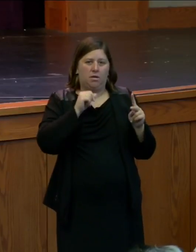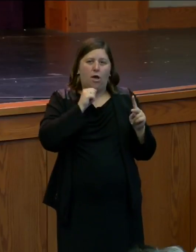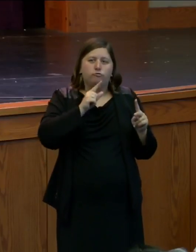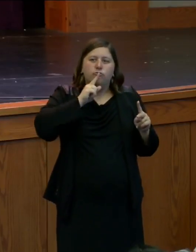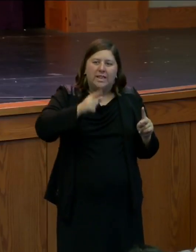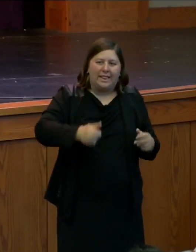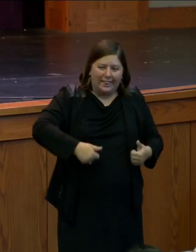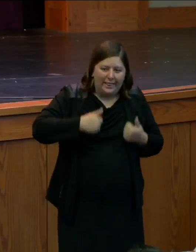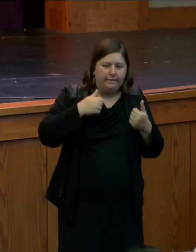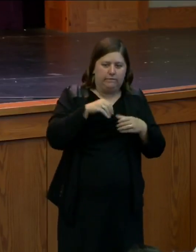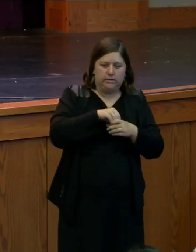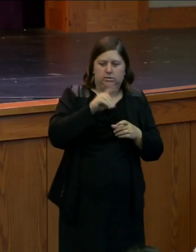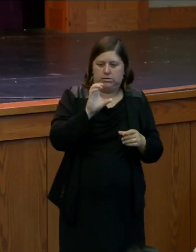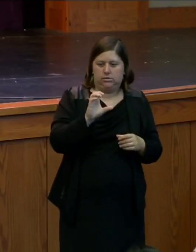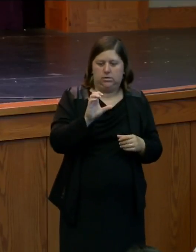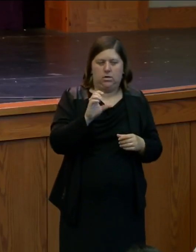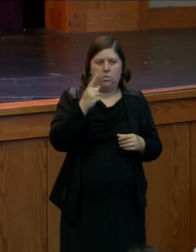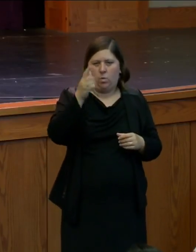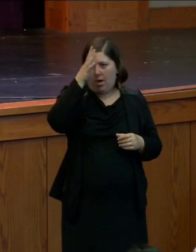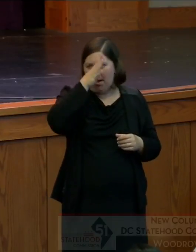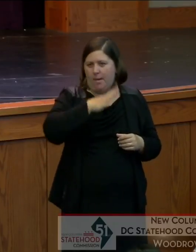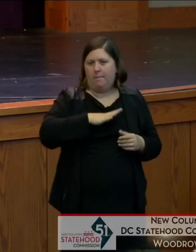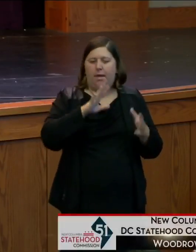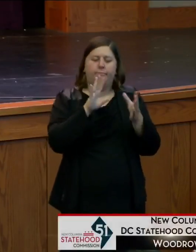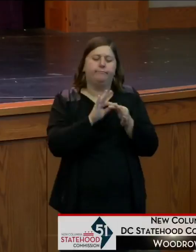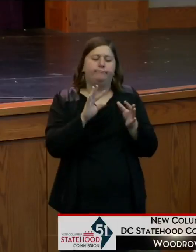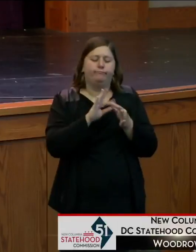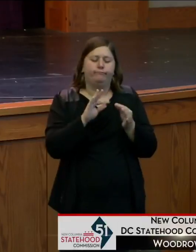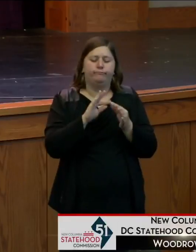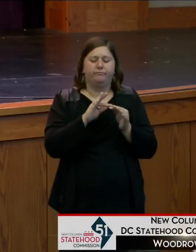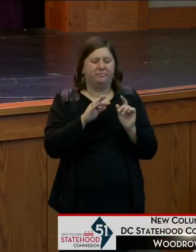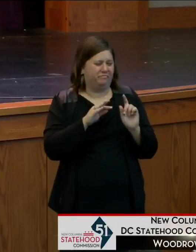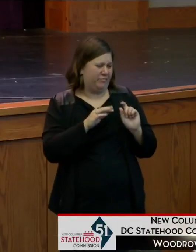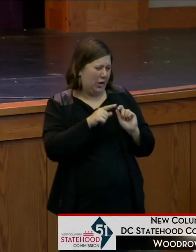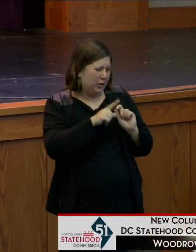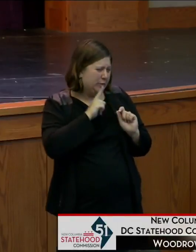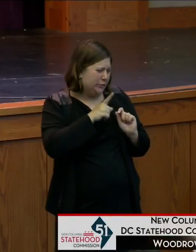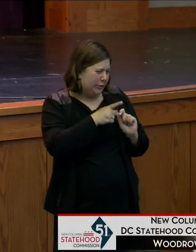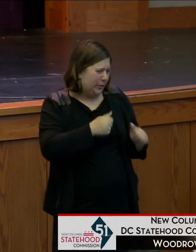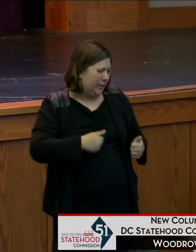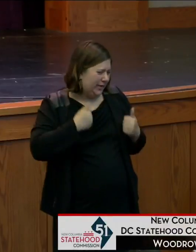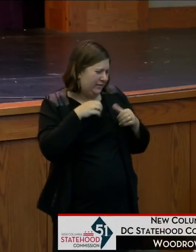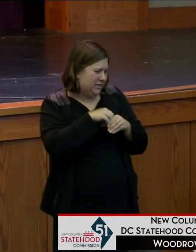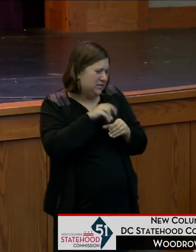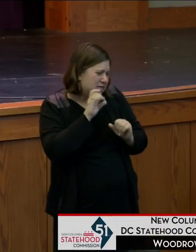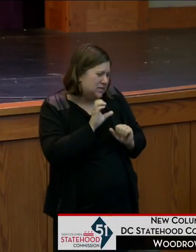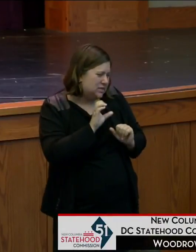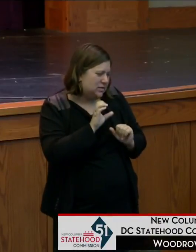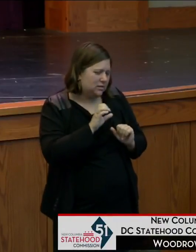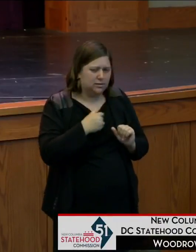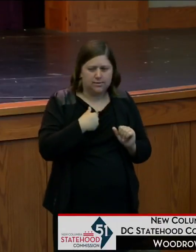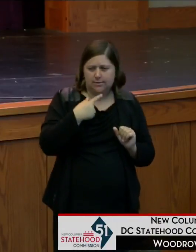CITY. ONE MAN SAID TO ME, ARE YOU SURE YOU LIVE IN D.C.? I SAID, YES.